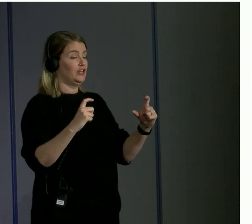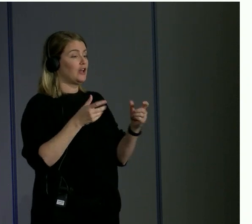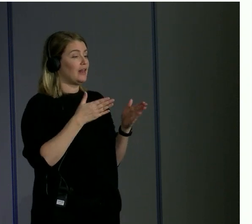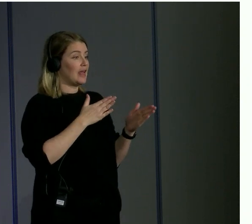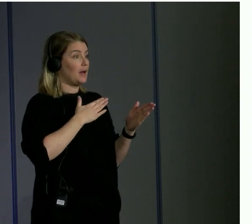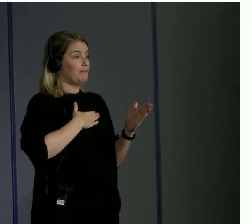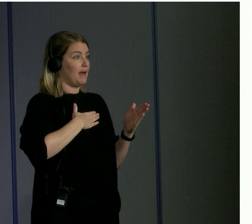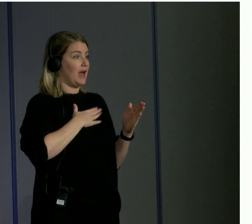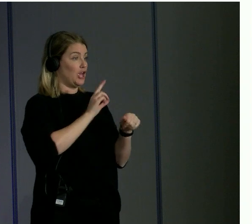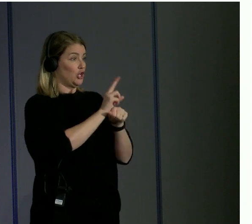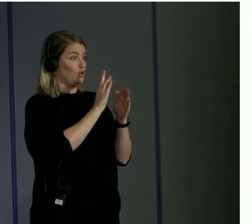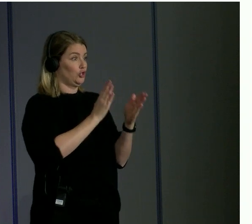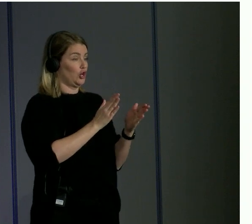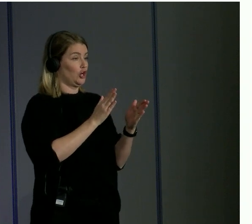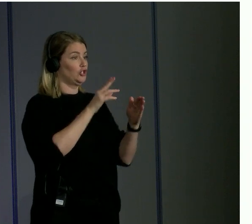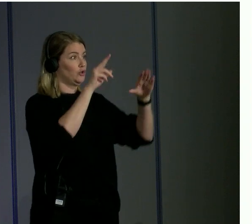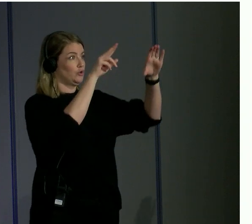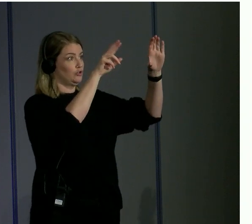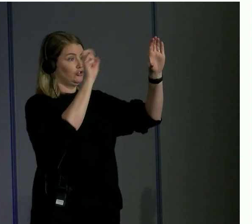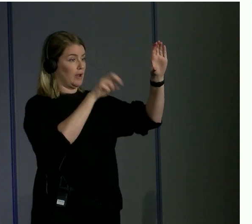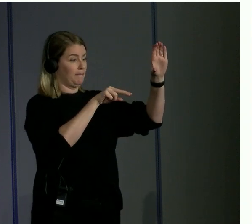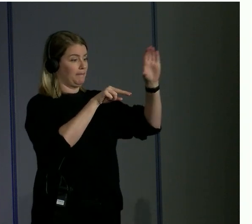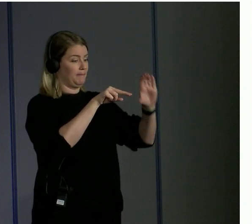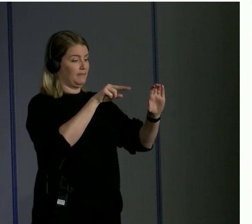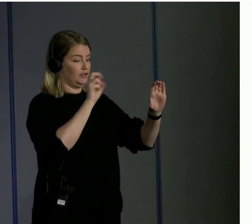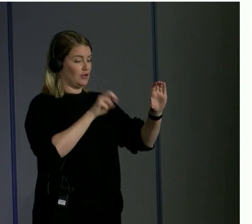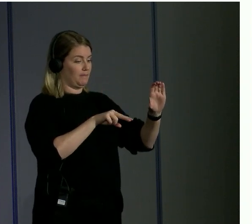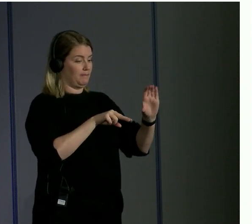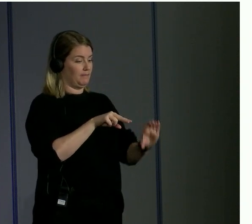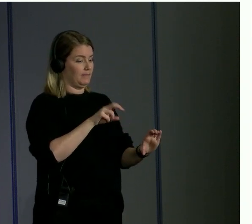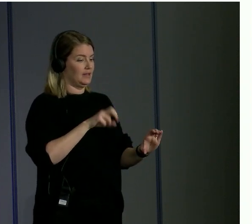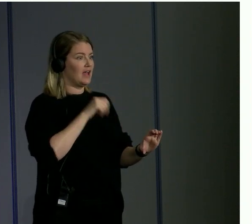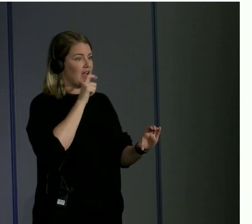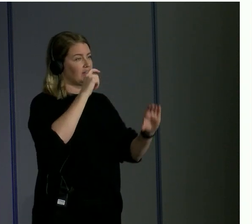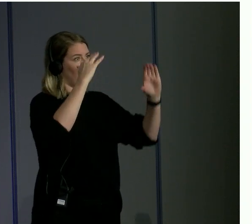from one area of a document to another without having to listen to everything else in between.